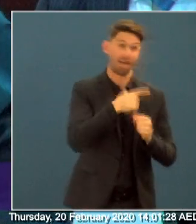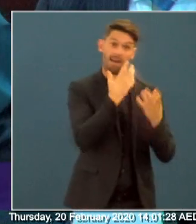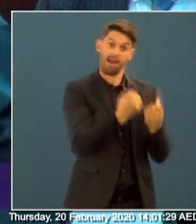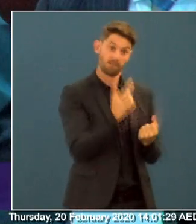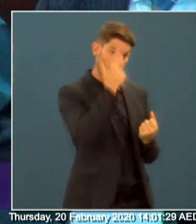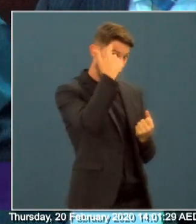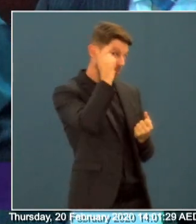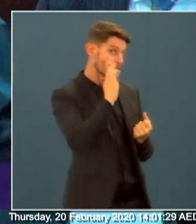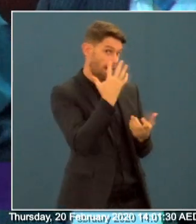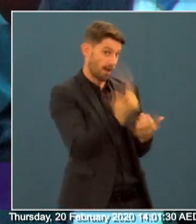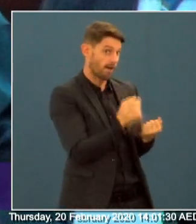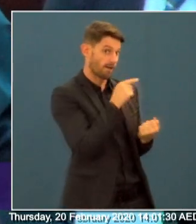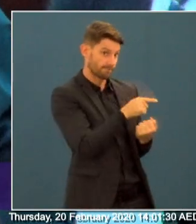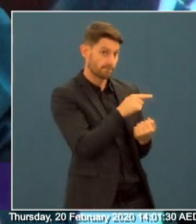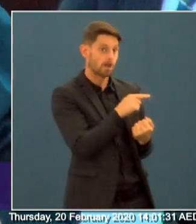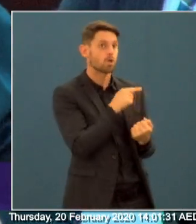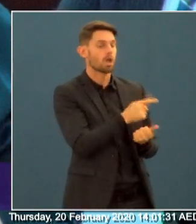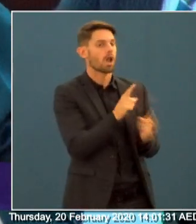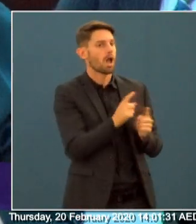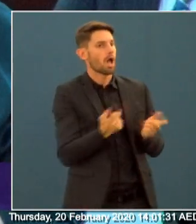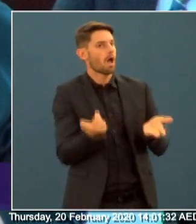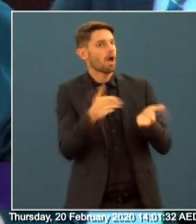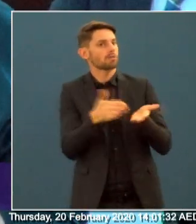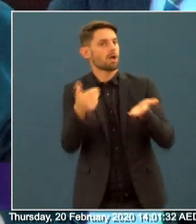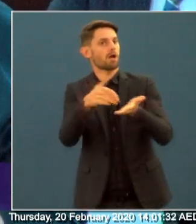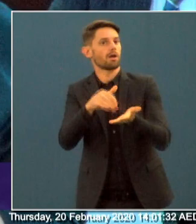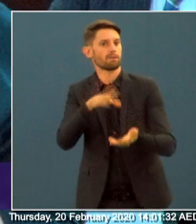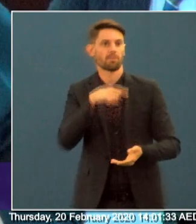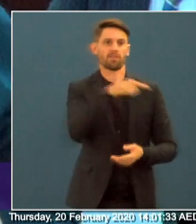that the recommendations are to follow on from some of the work that's already been done.